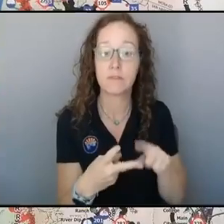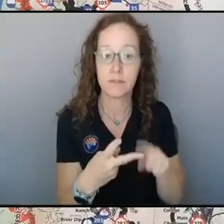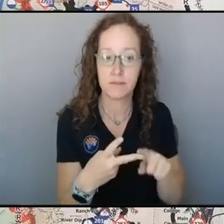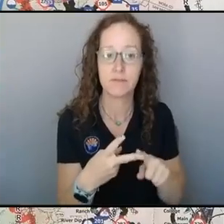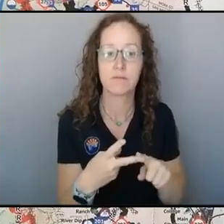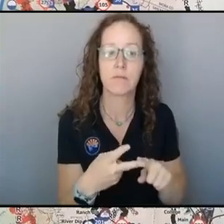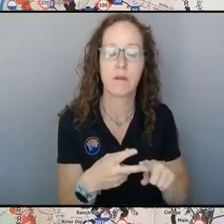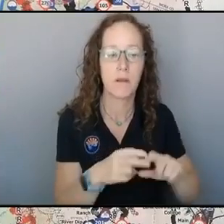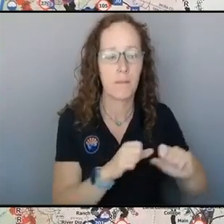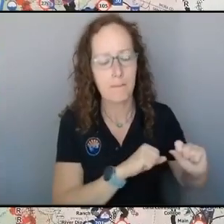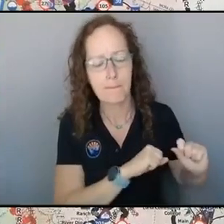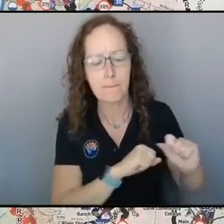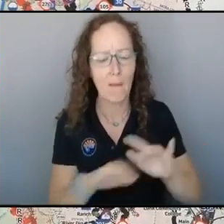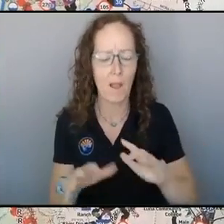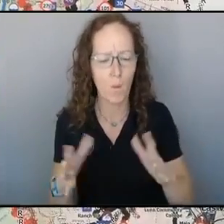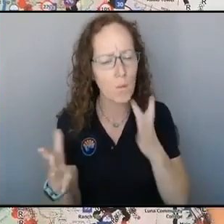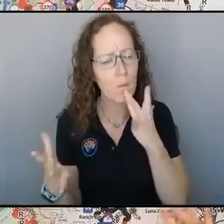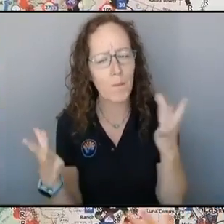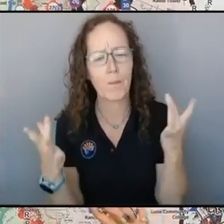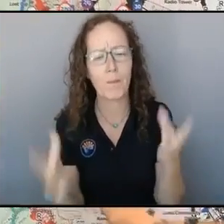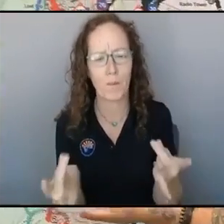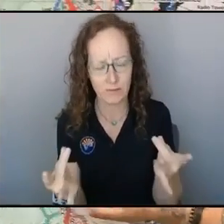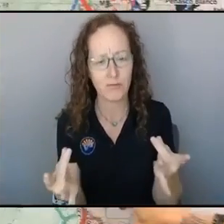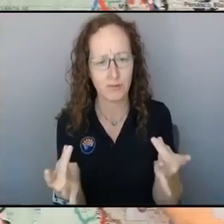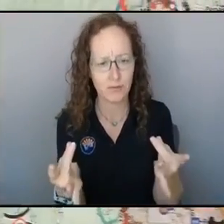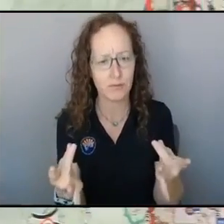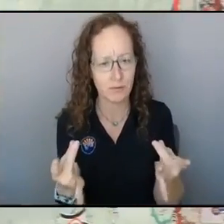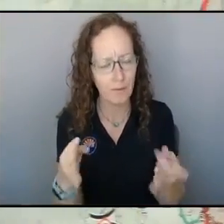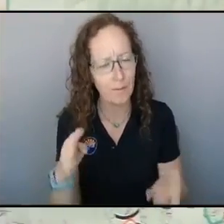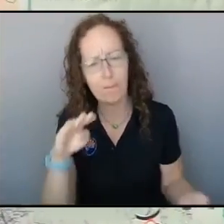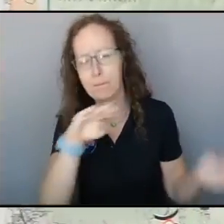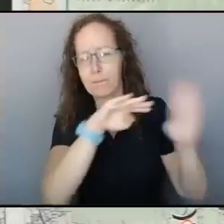So, looking down here on the southern zone of the fire, we